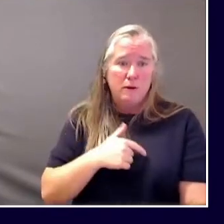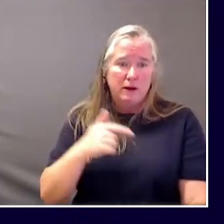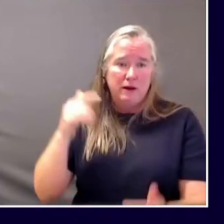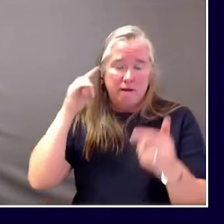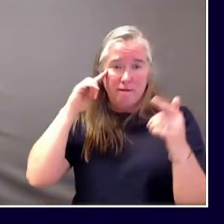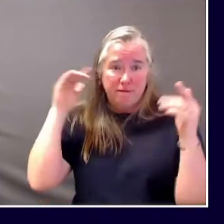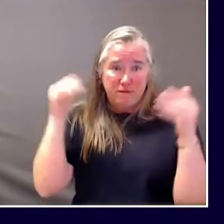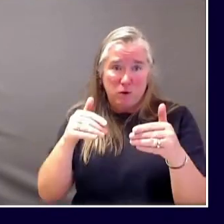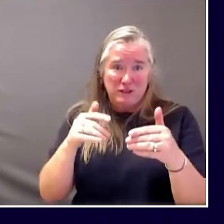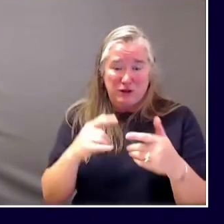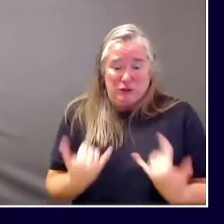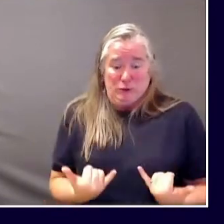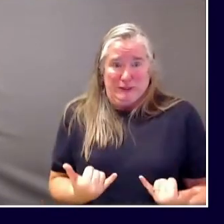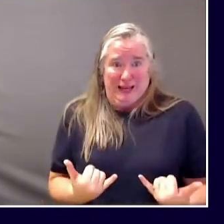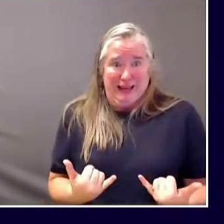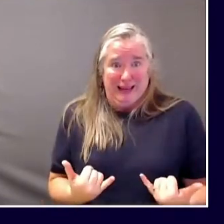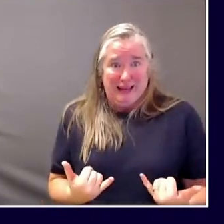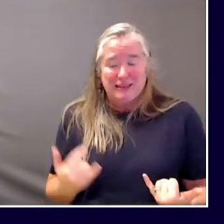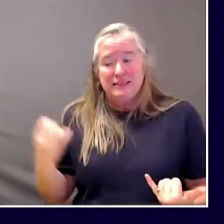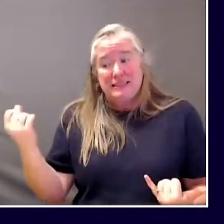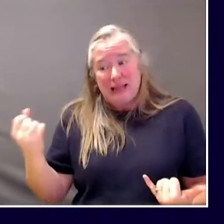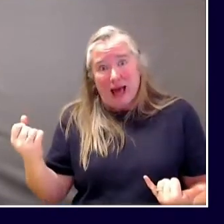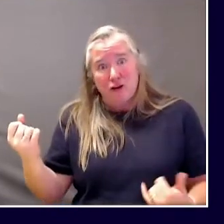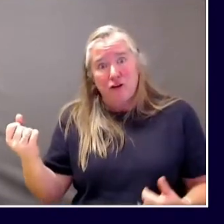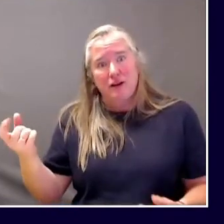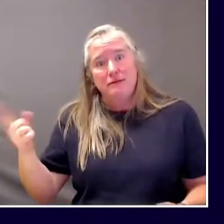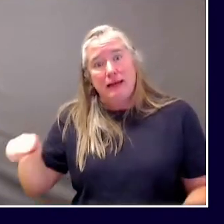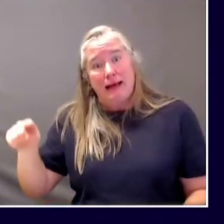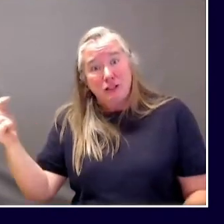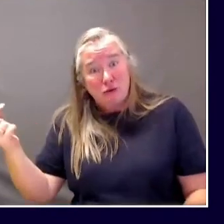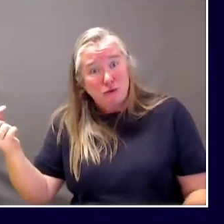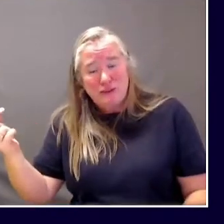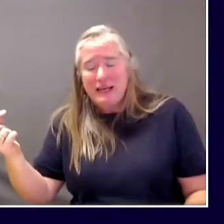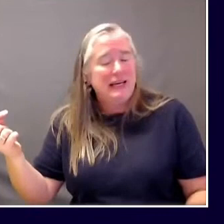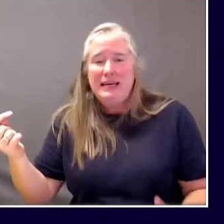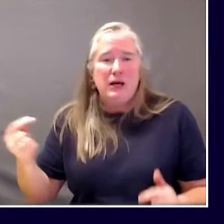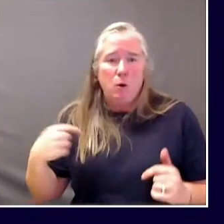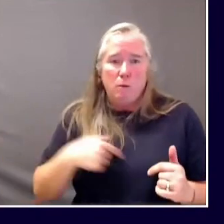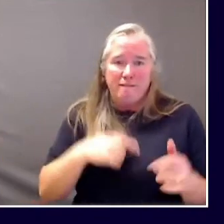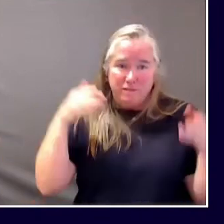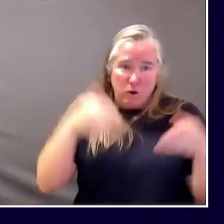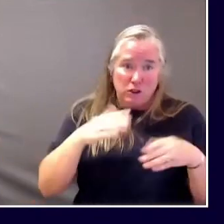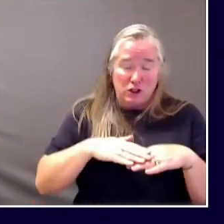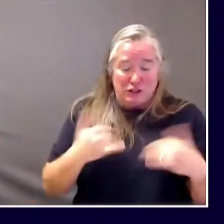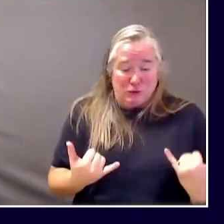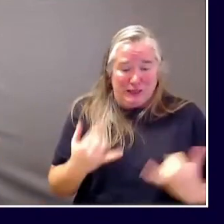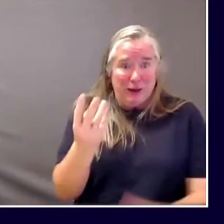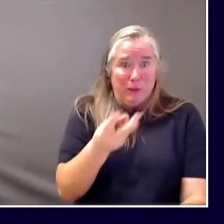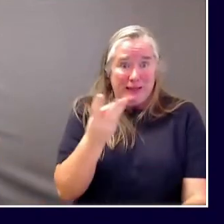well right now today we want to talk to everybody today given